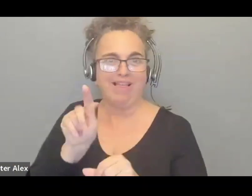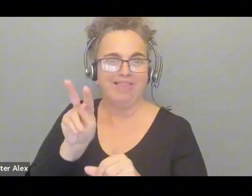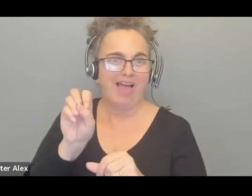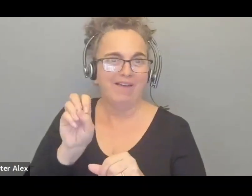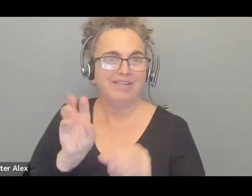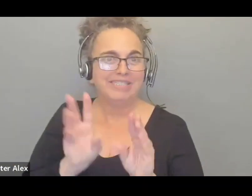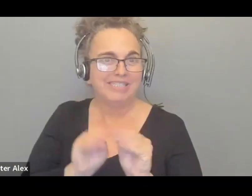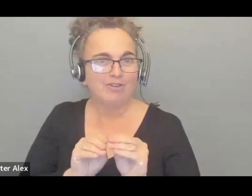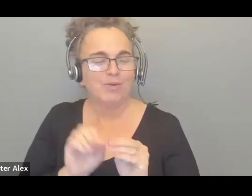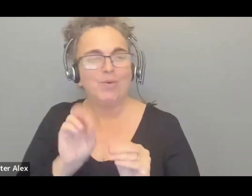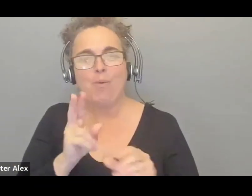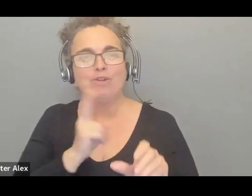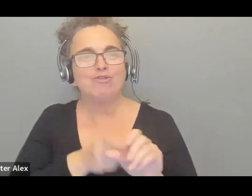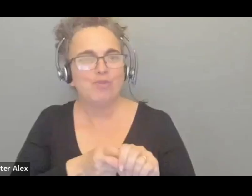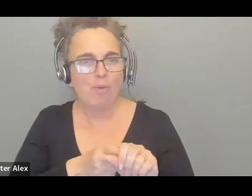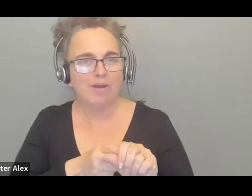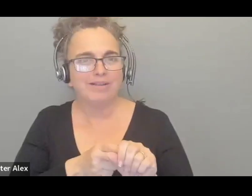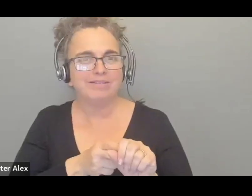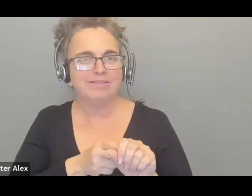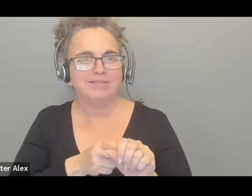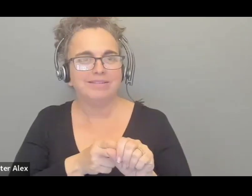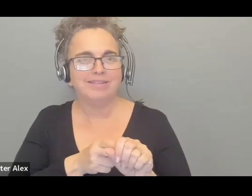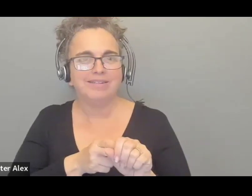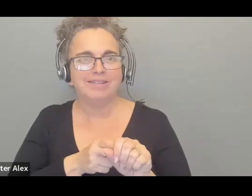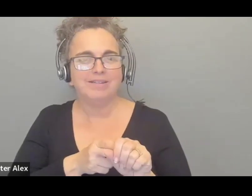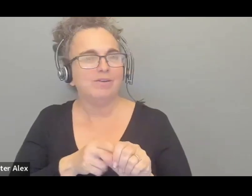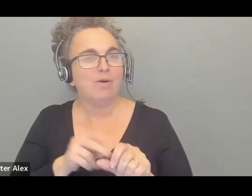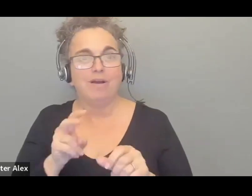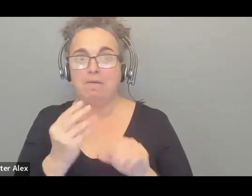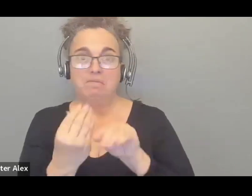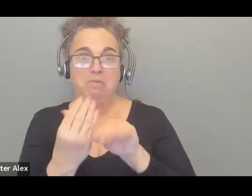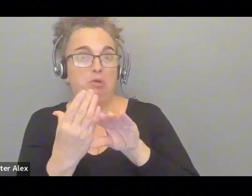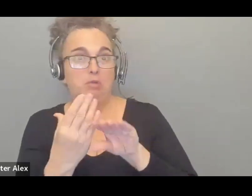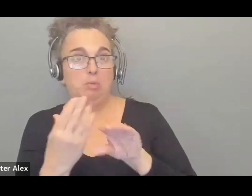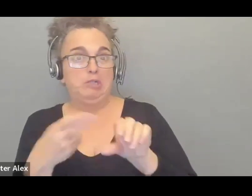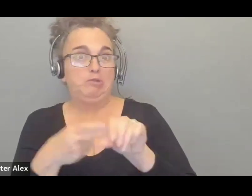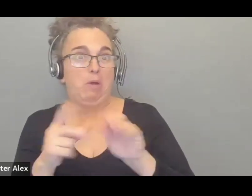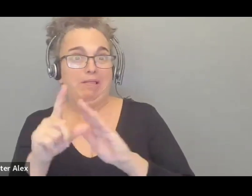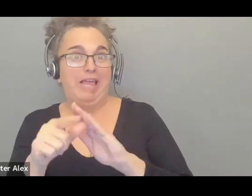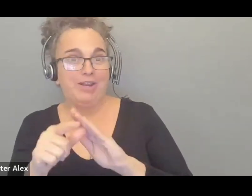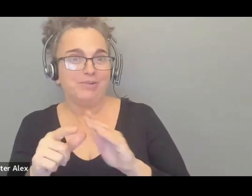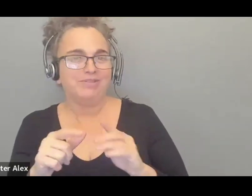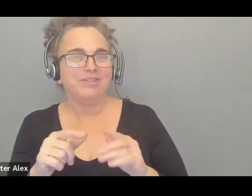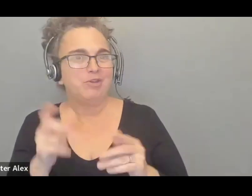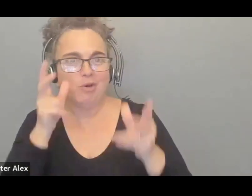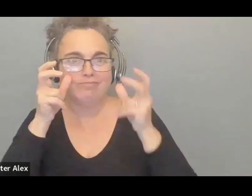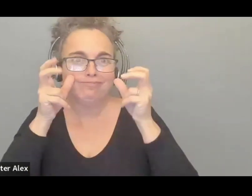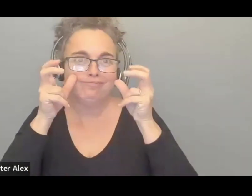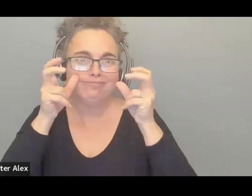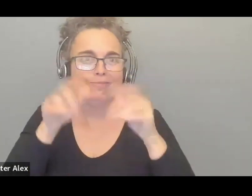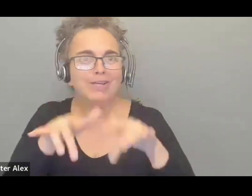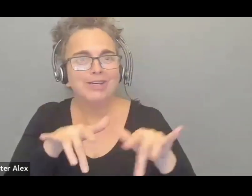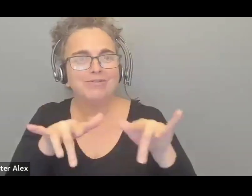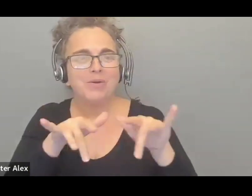or have joined virtually later through the recordings, we're really glad you spent time